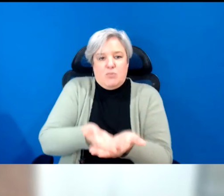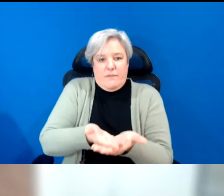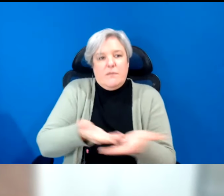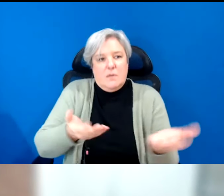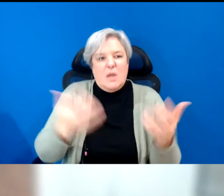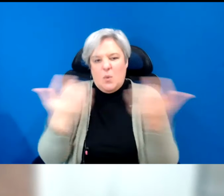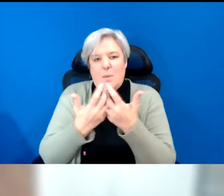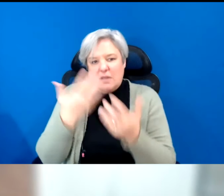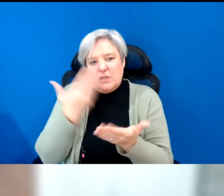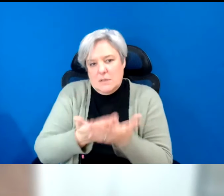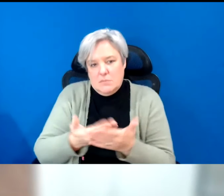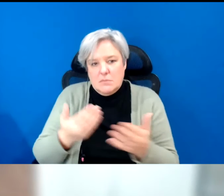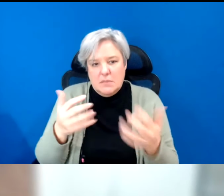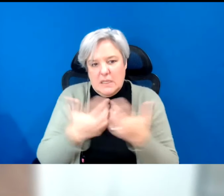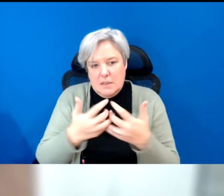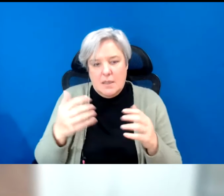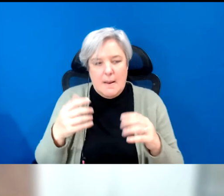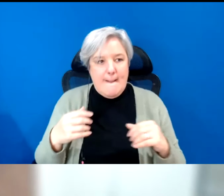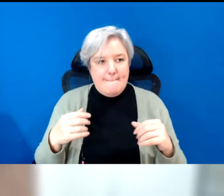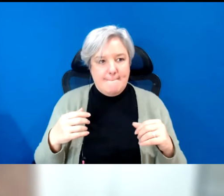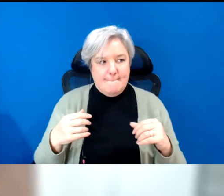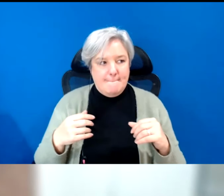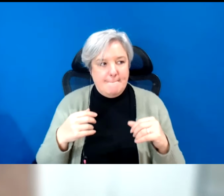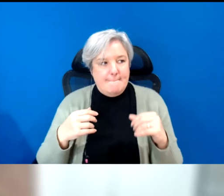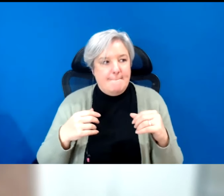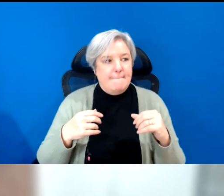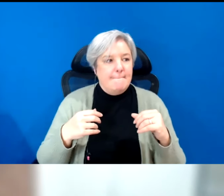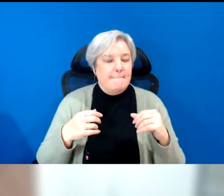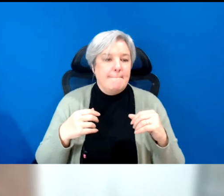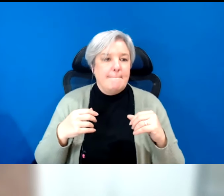the email in the form and save it off. But it isn't